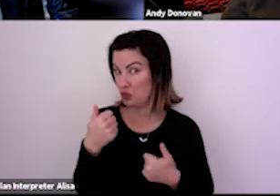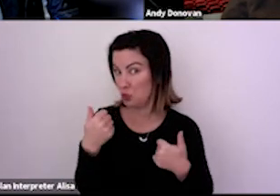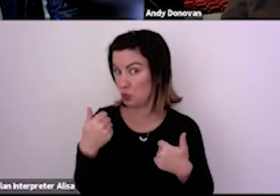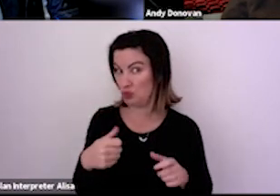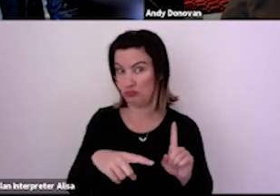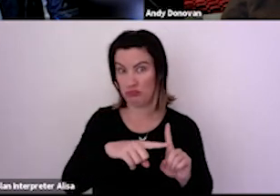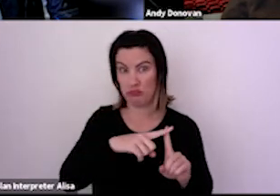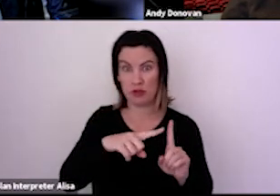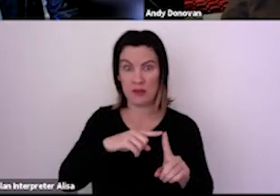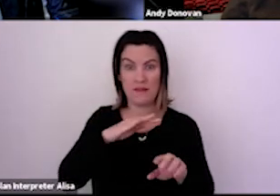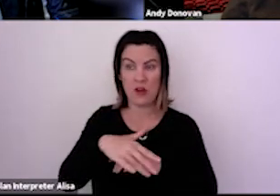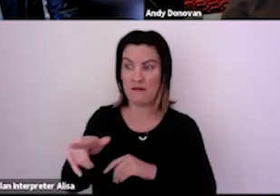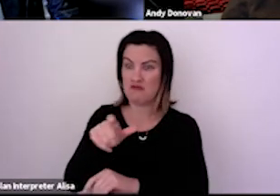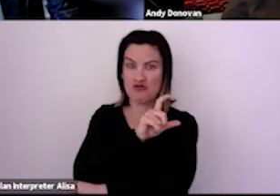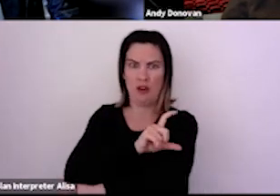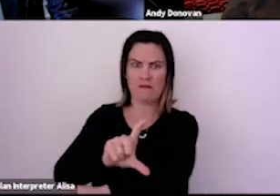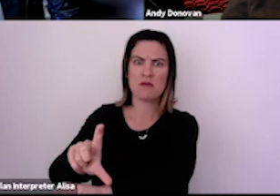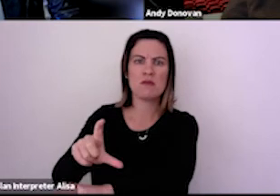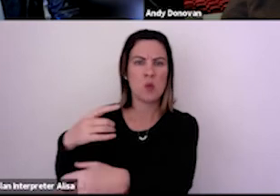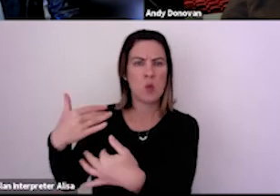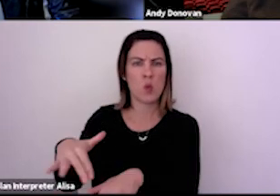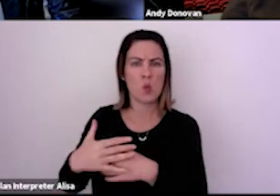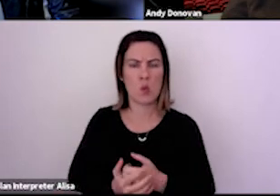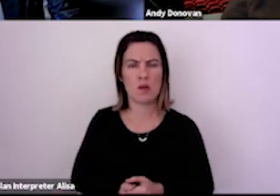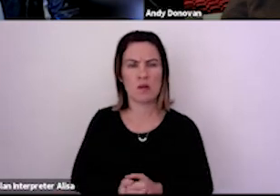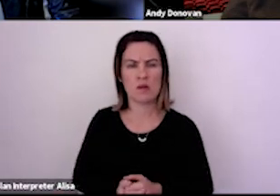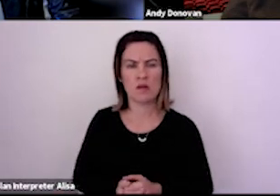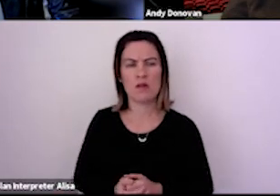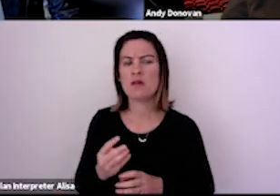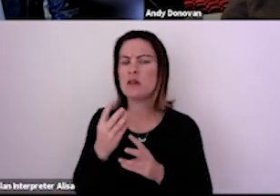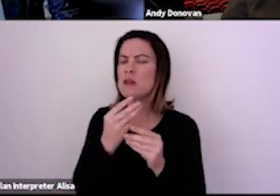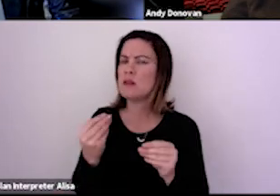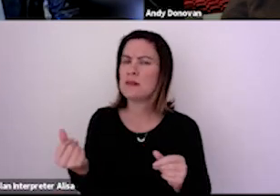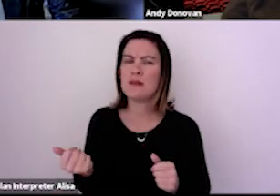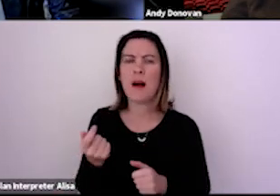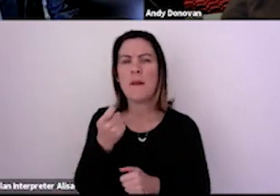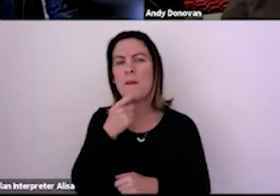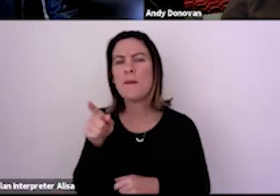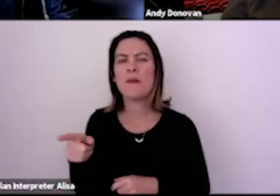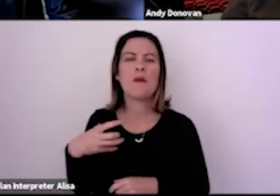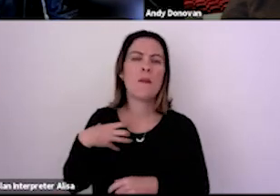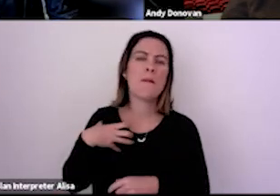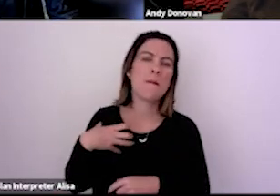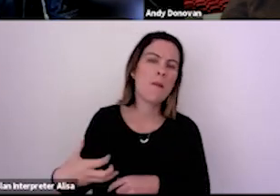in regional areas. They are slightly more likely to say they will be more attracted to light hearted things. They are more